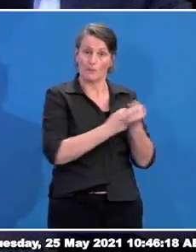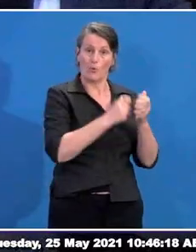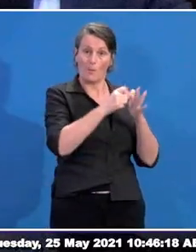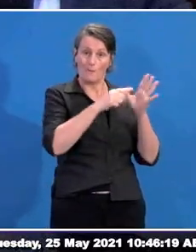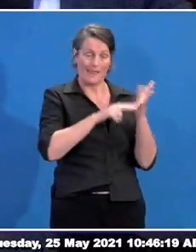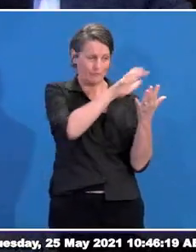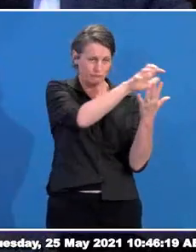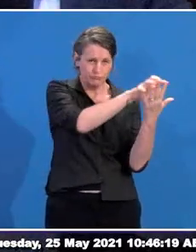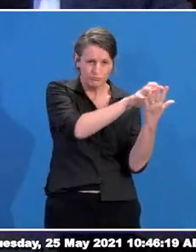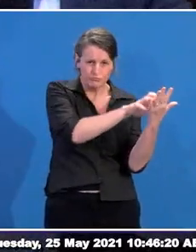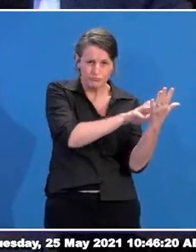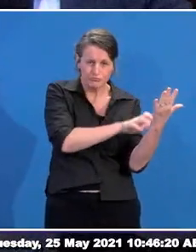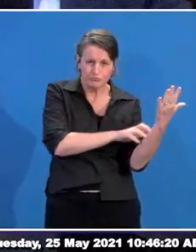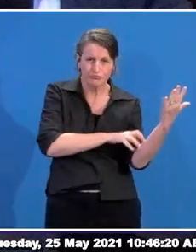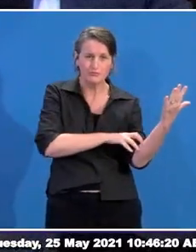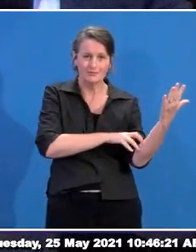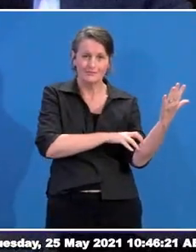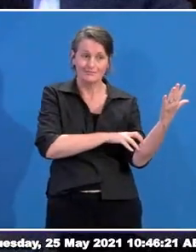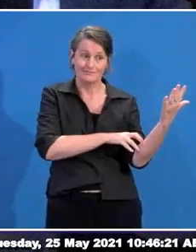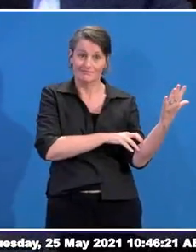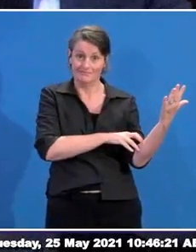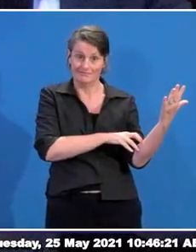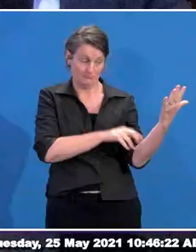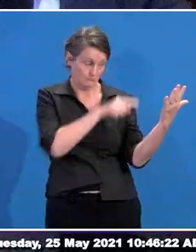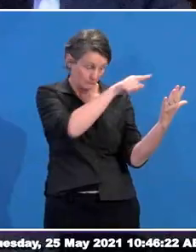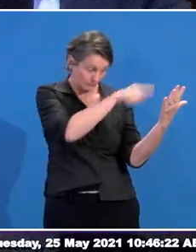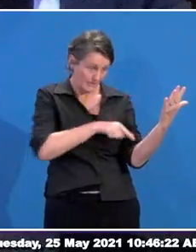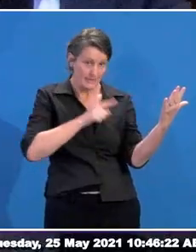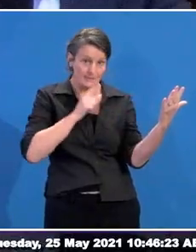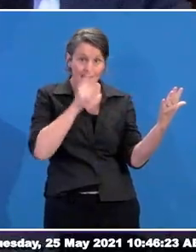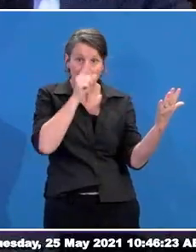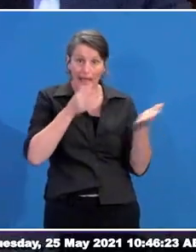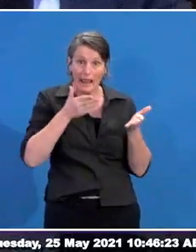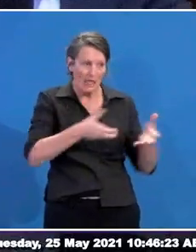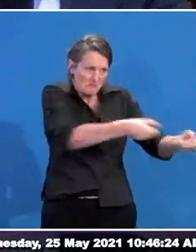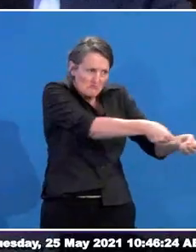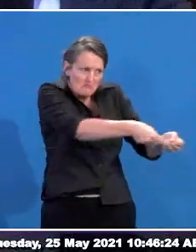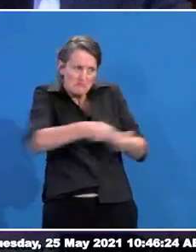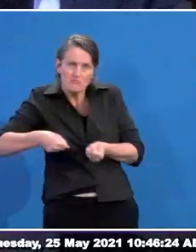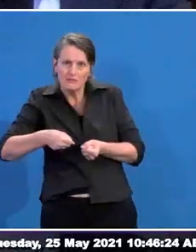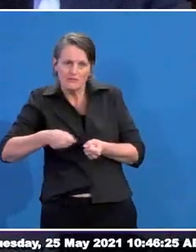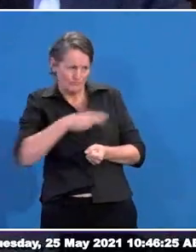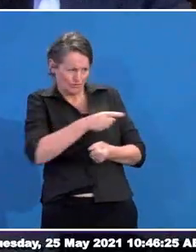that didn't involve dragging her naked by the wrists. What was it? 4 to 6 metres